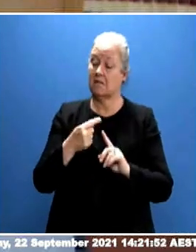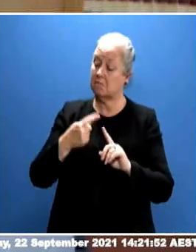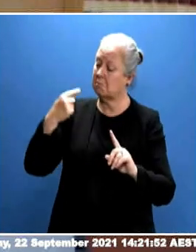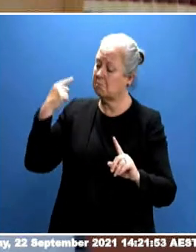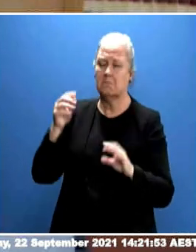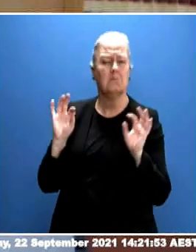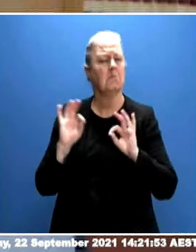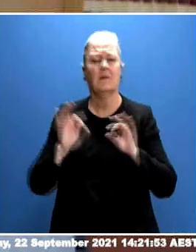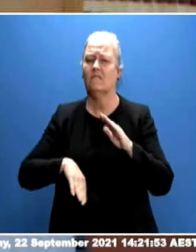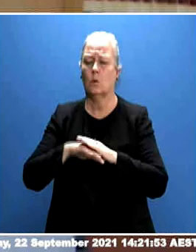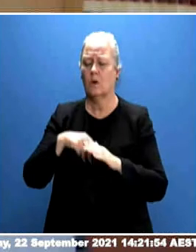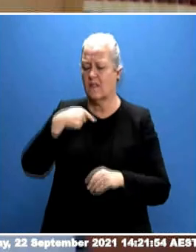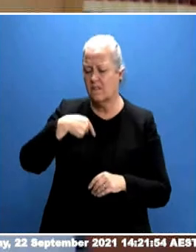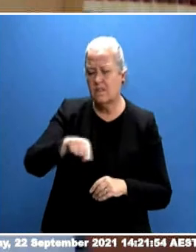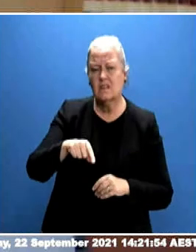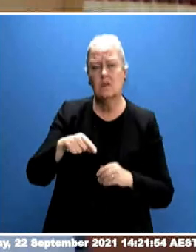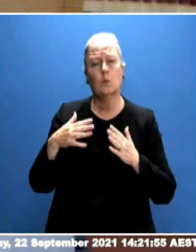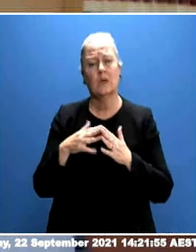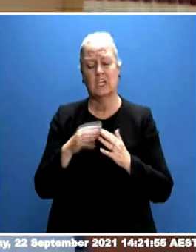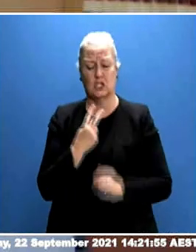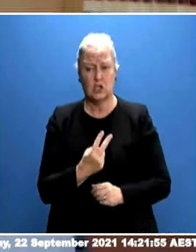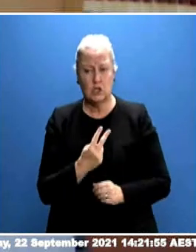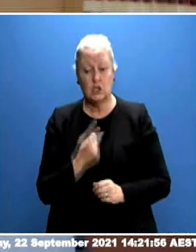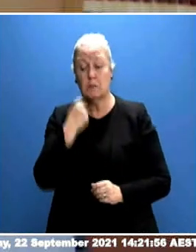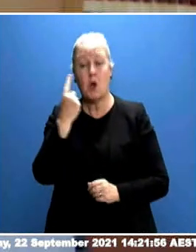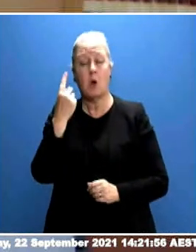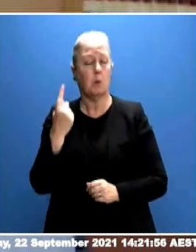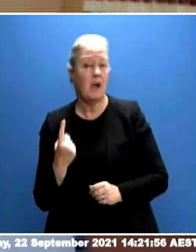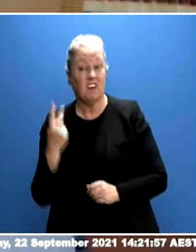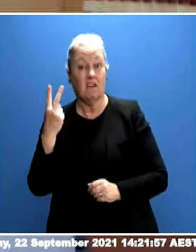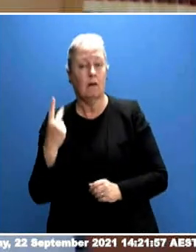This week we've had two children; tomorrow that will go down to one unless we get new referrals.